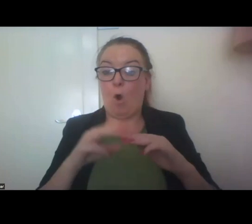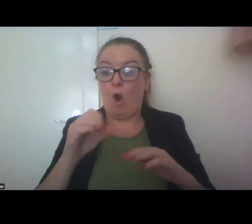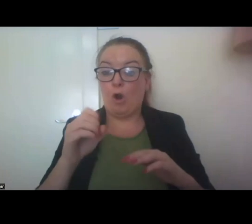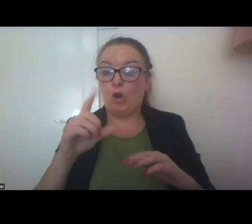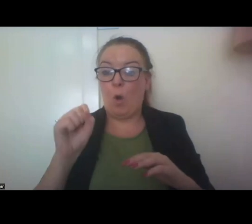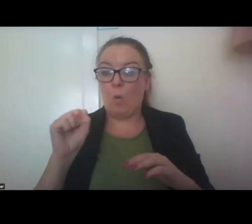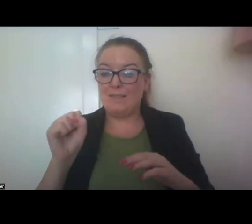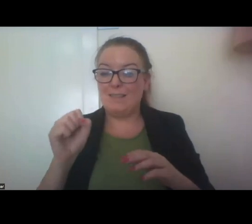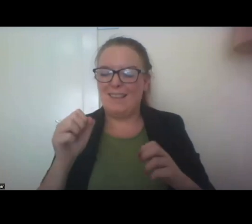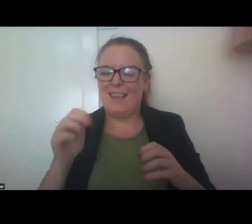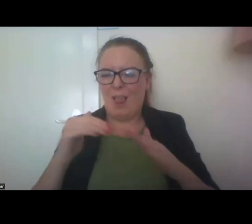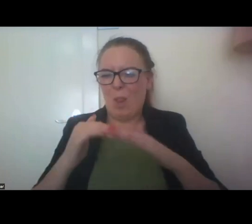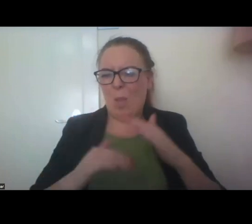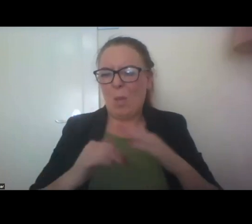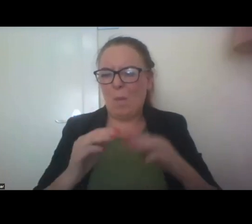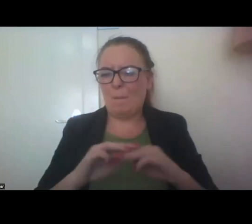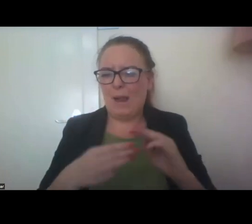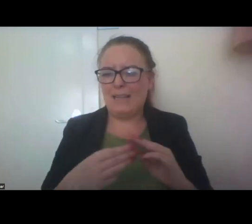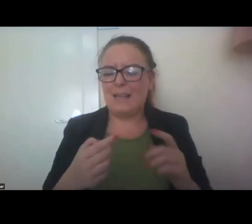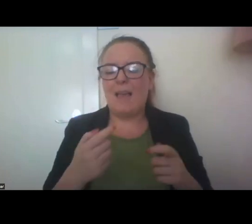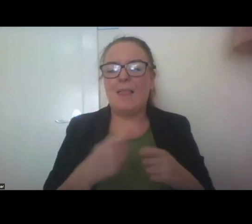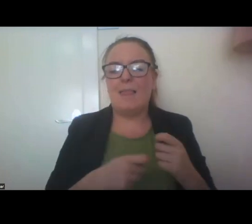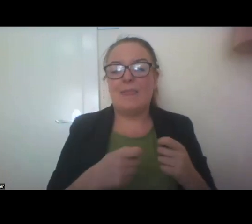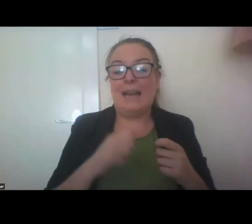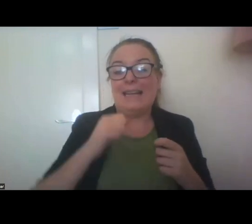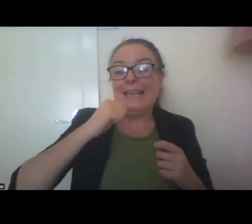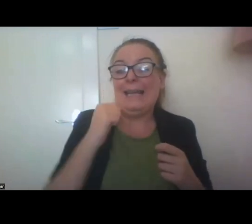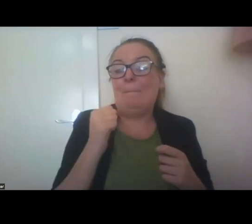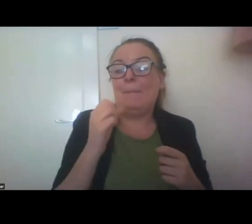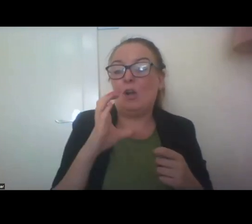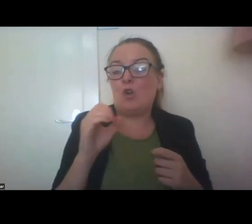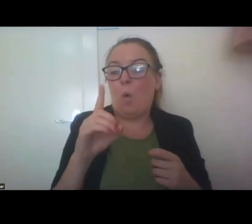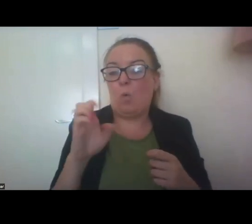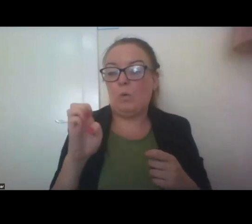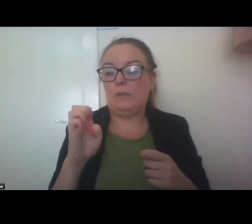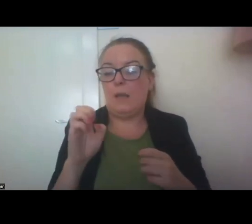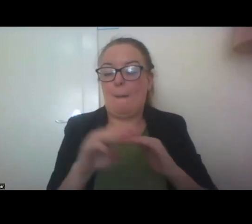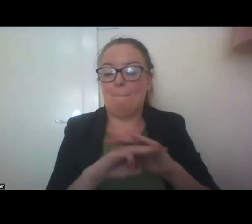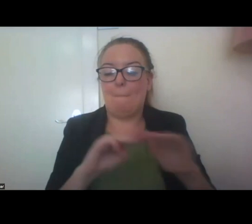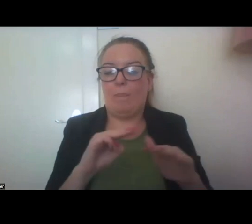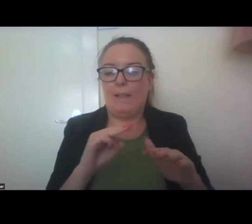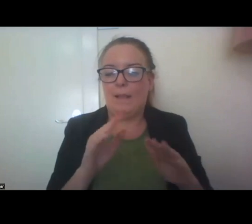which would be the fee of maintaining the codes on a monthly basis. Now that would be the ultimate fee.